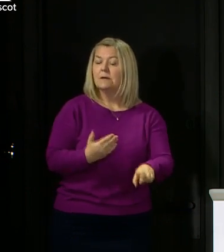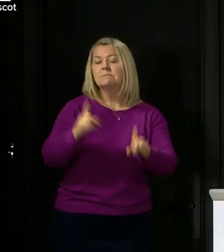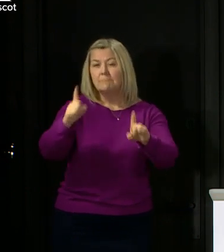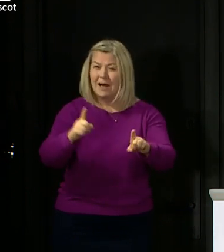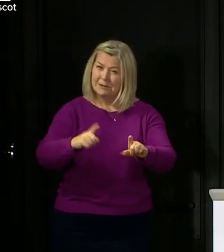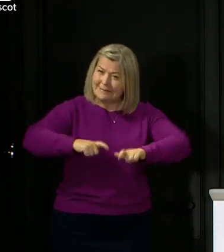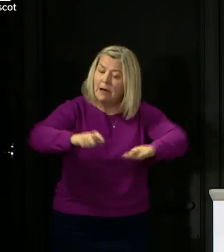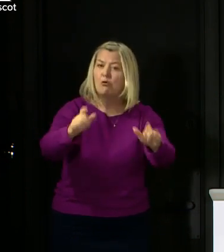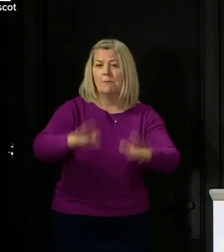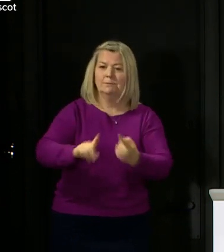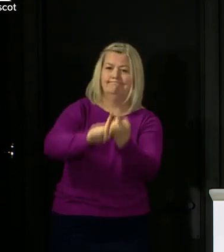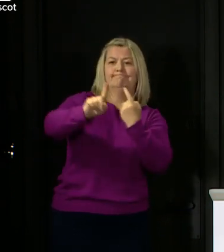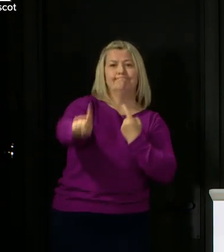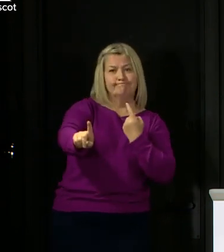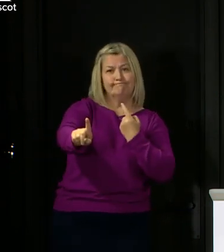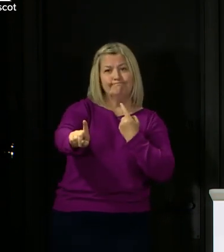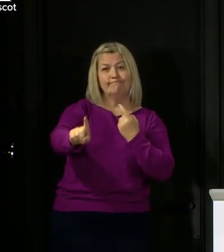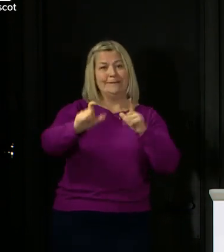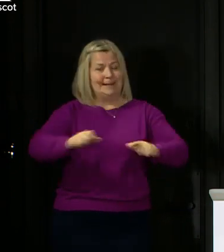other. We still need to stay at home.